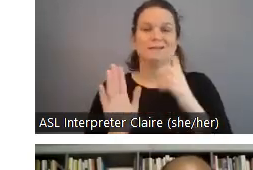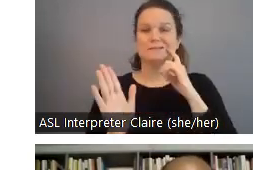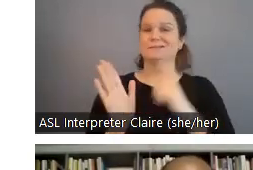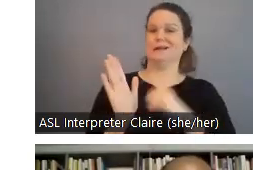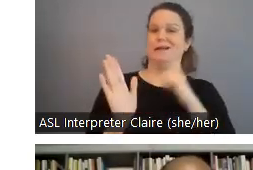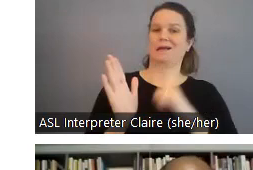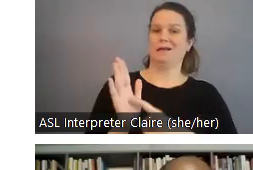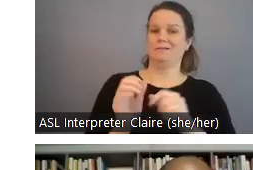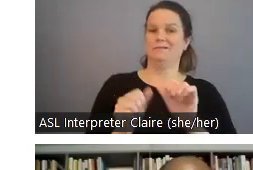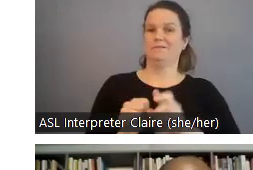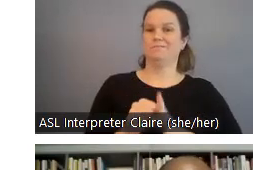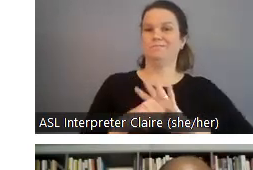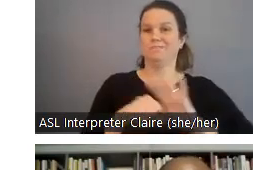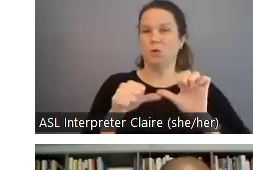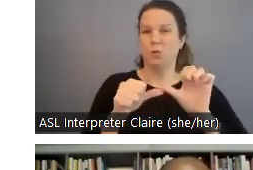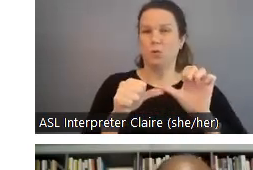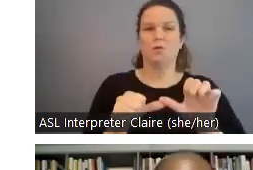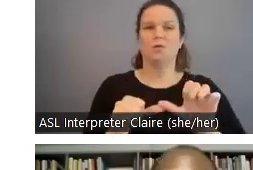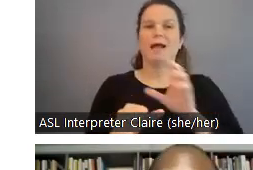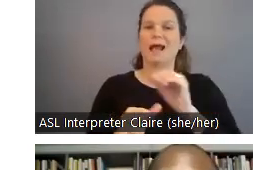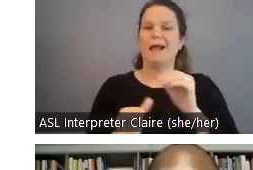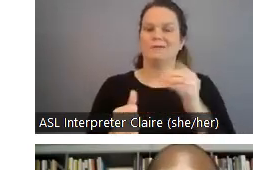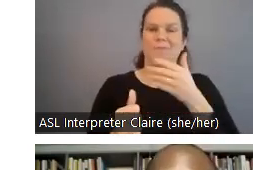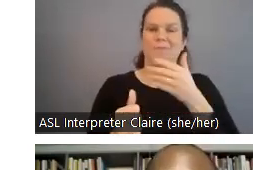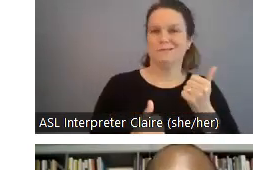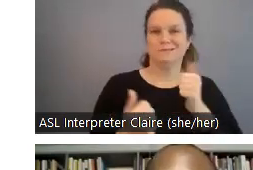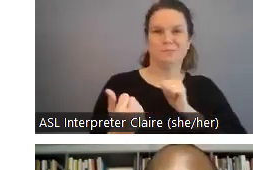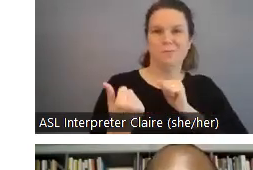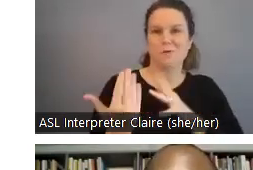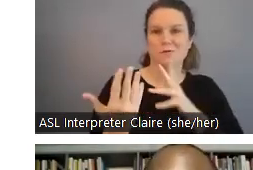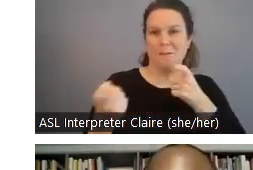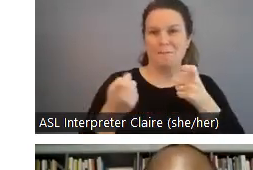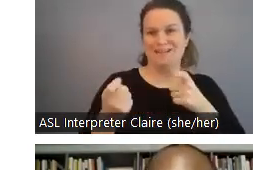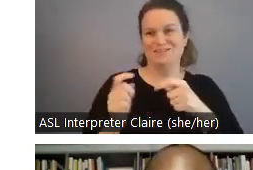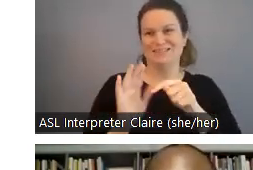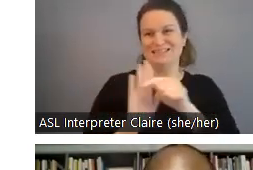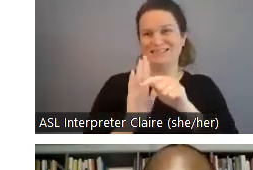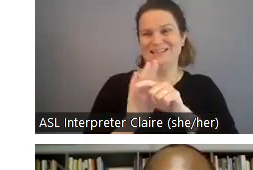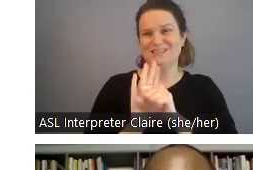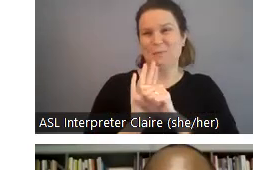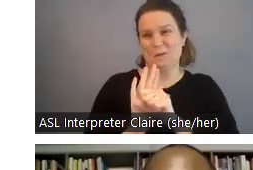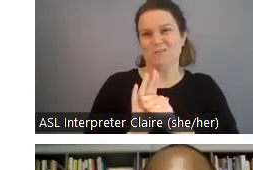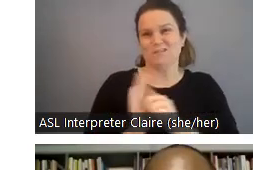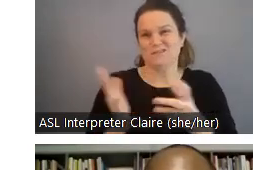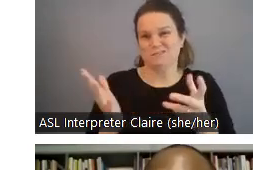we'll be talking about some of the approaches for managing the symptoms that we use here at OHSU, that we